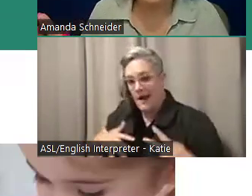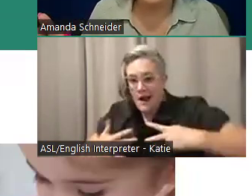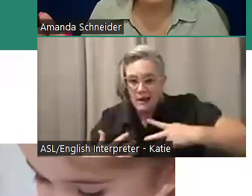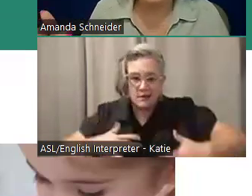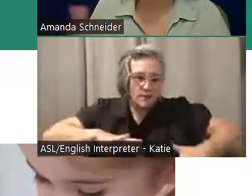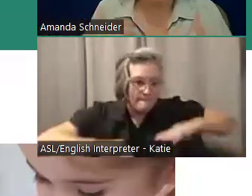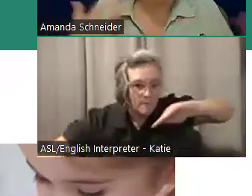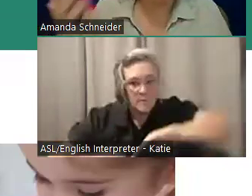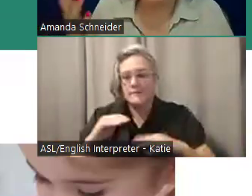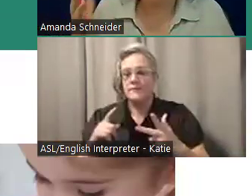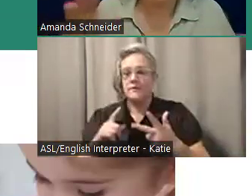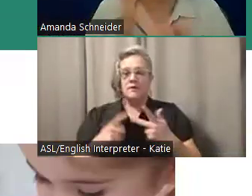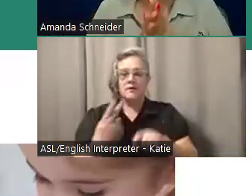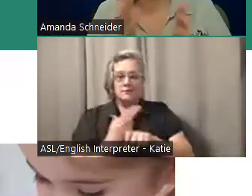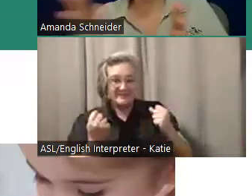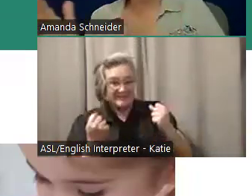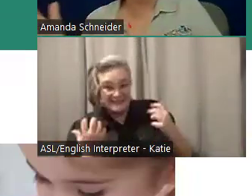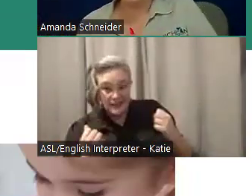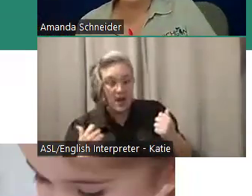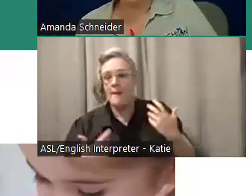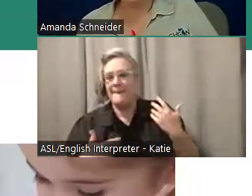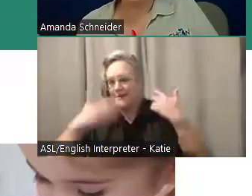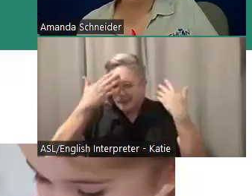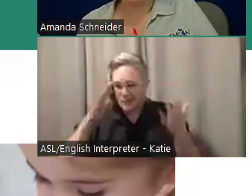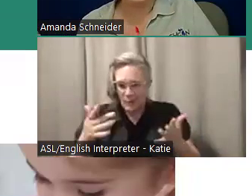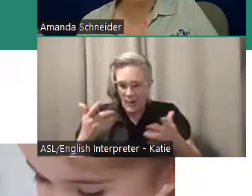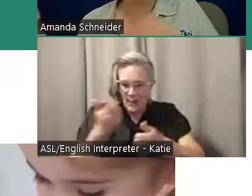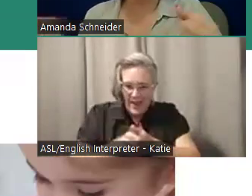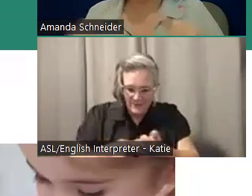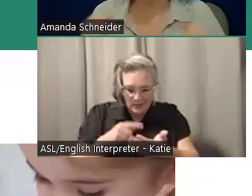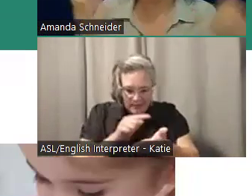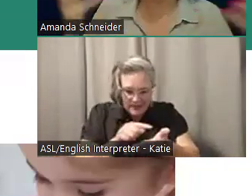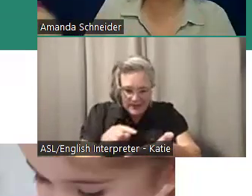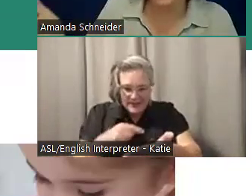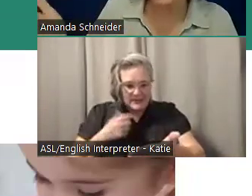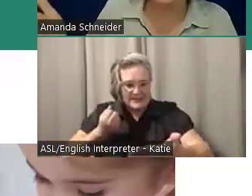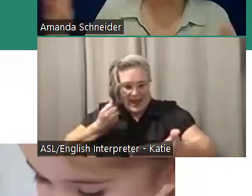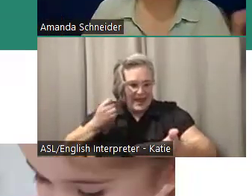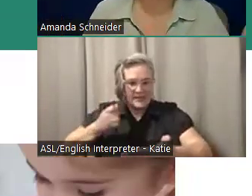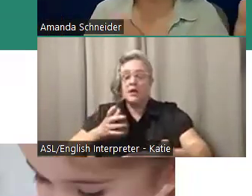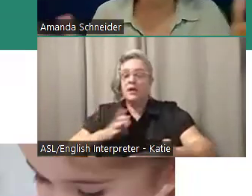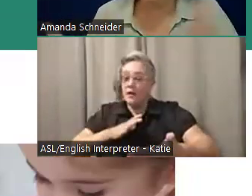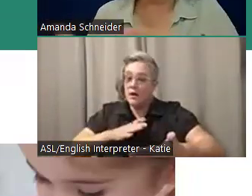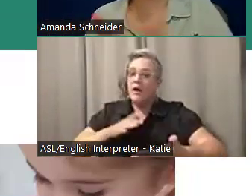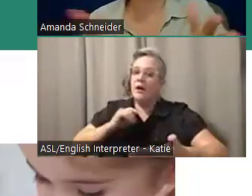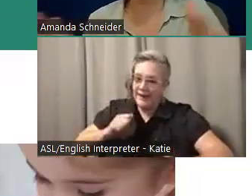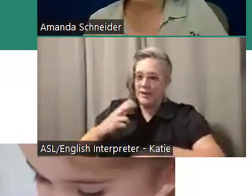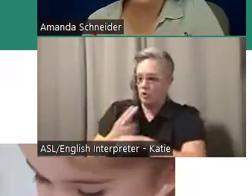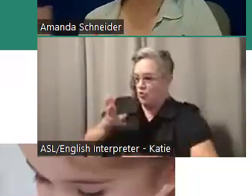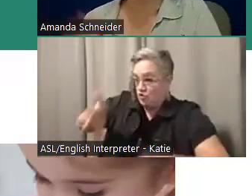Using ASL, and maybe you don't know every single word that you're using, but that's where you can use gestures and movement to kind of help